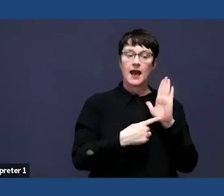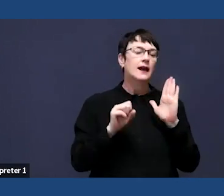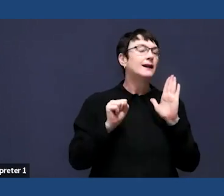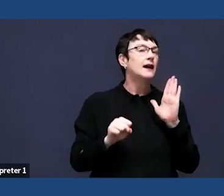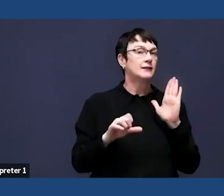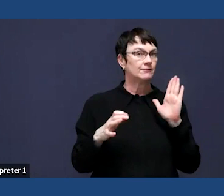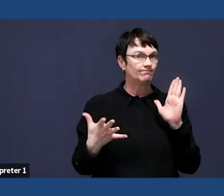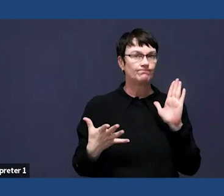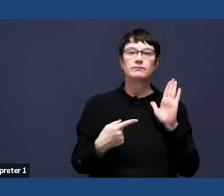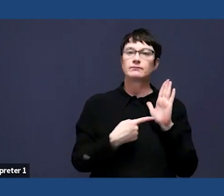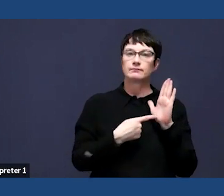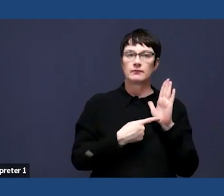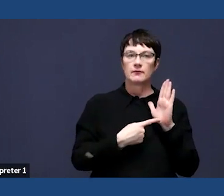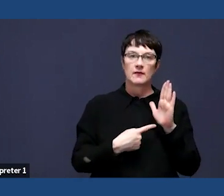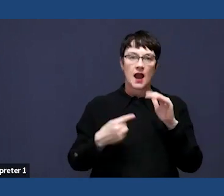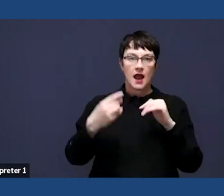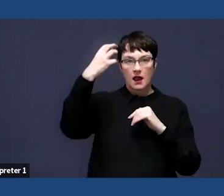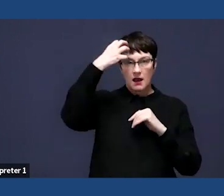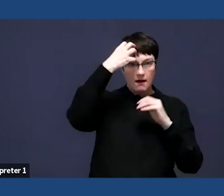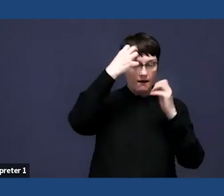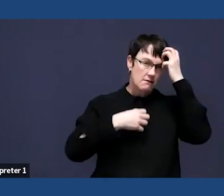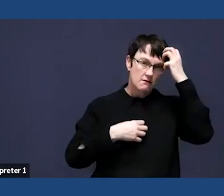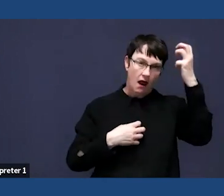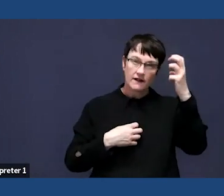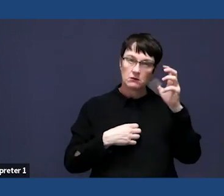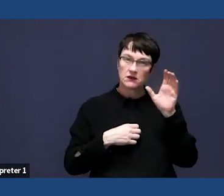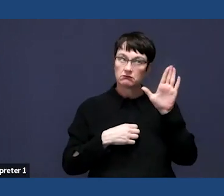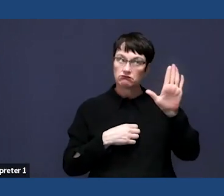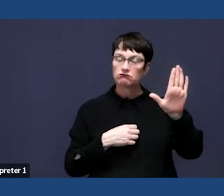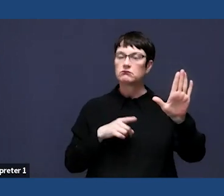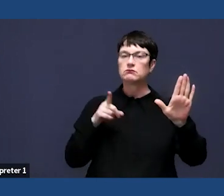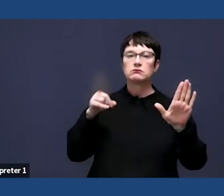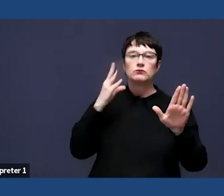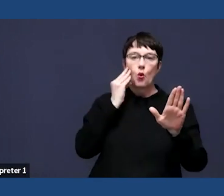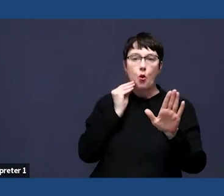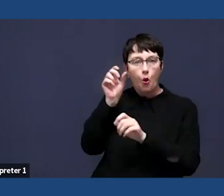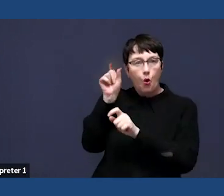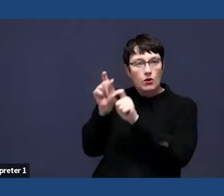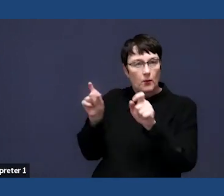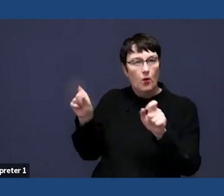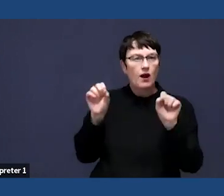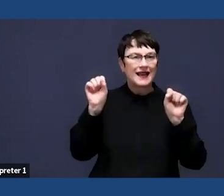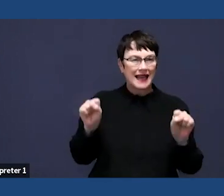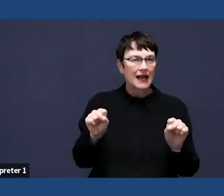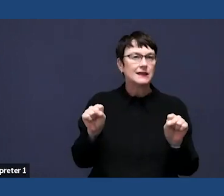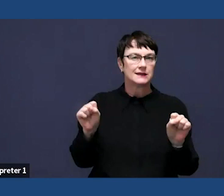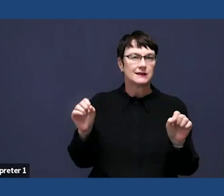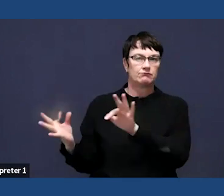One of my favorite ways to describe human rights is they're what governs the relationships